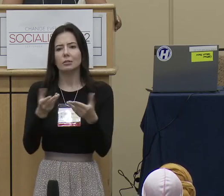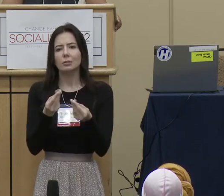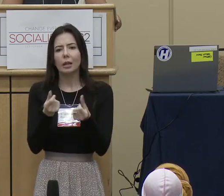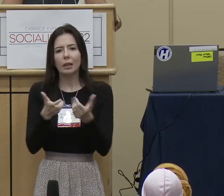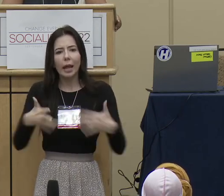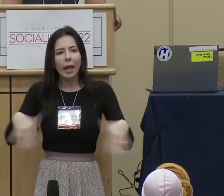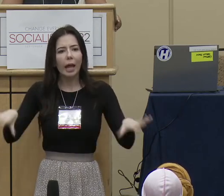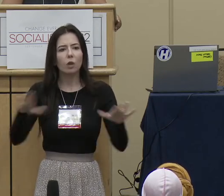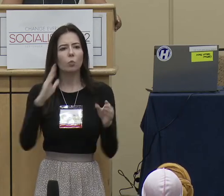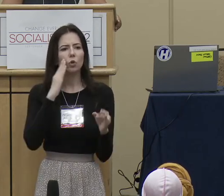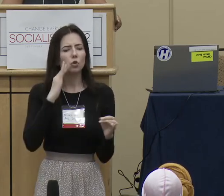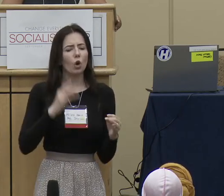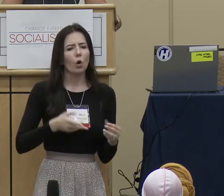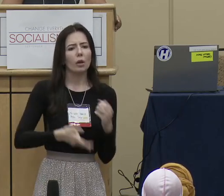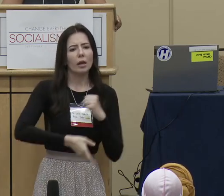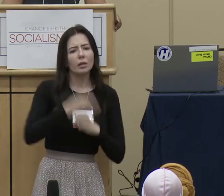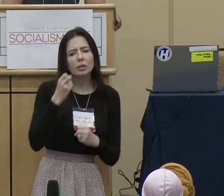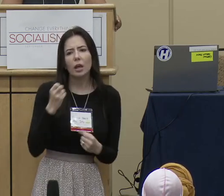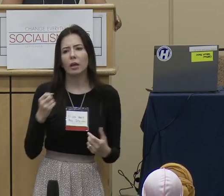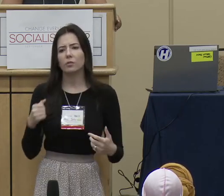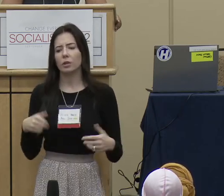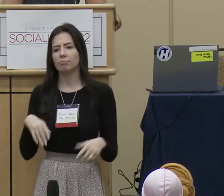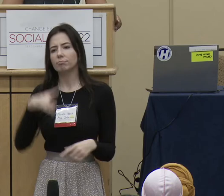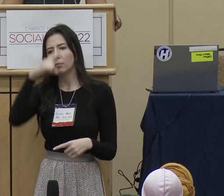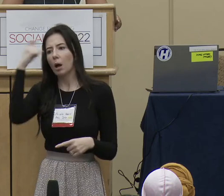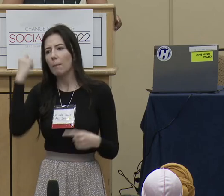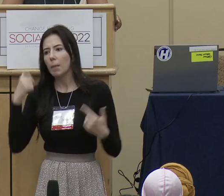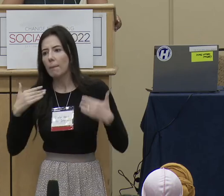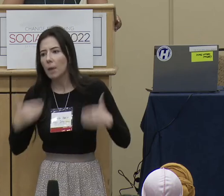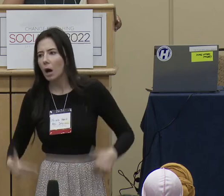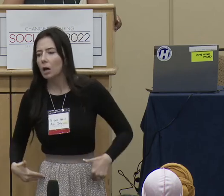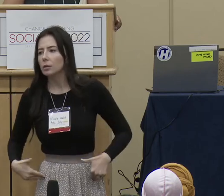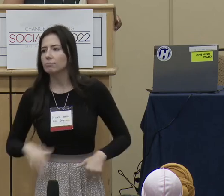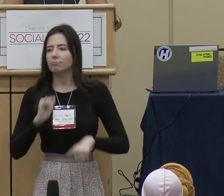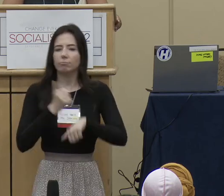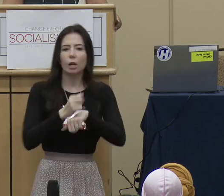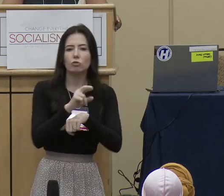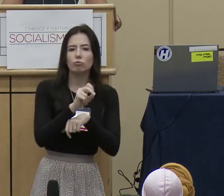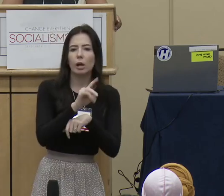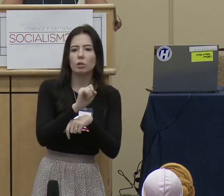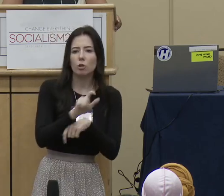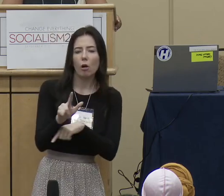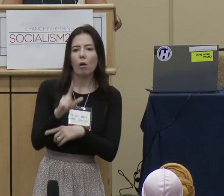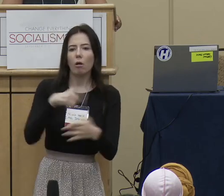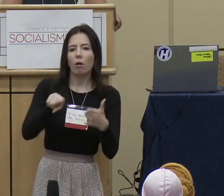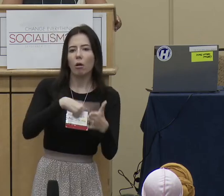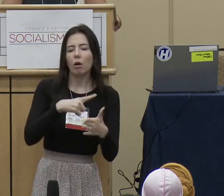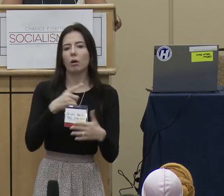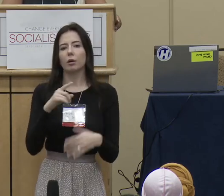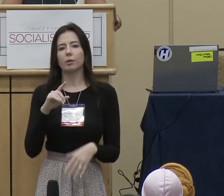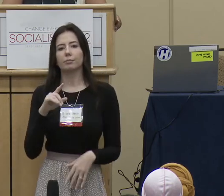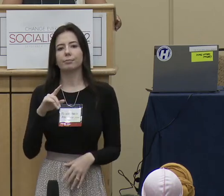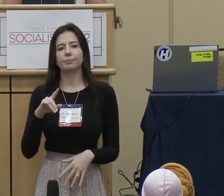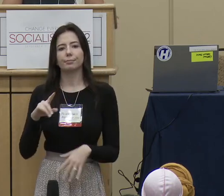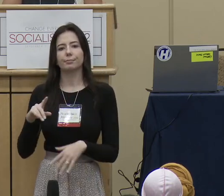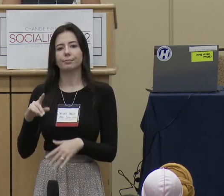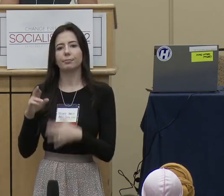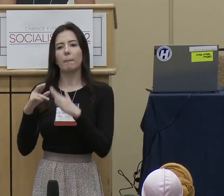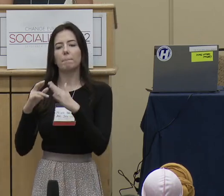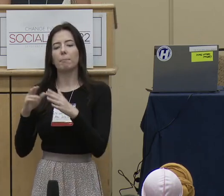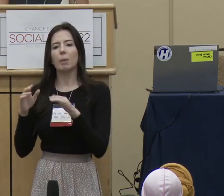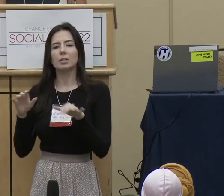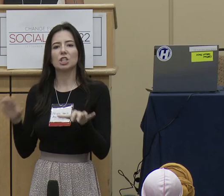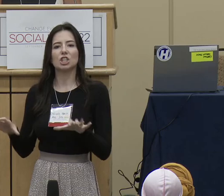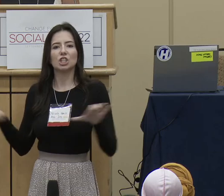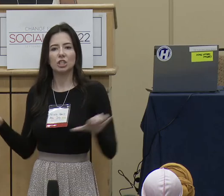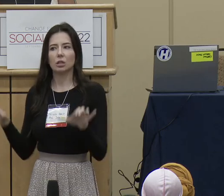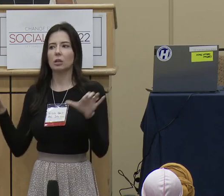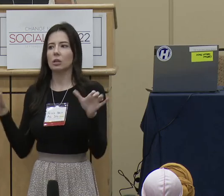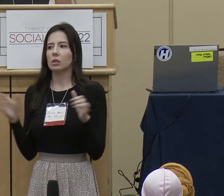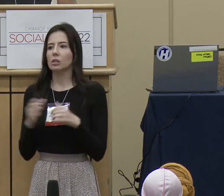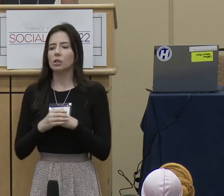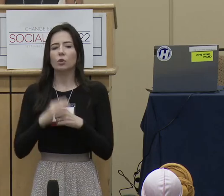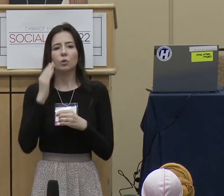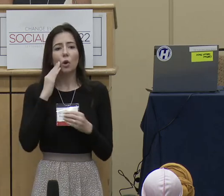Indigenous land based on racist prem premise, so , racism has